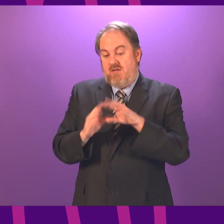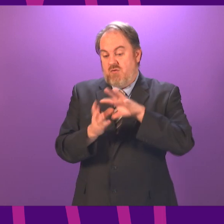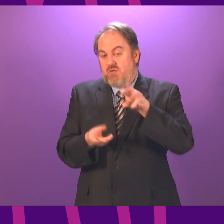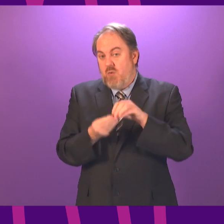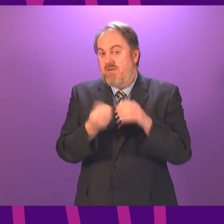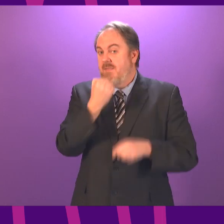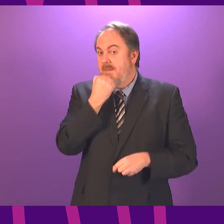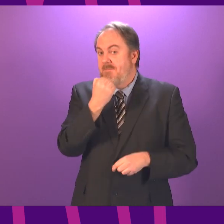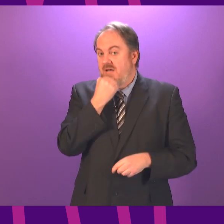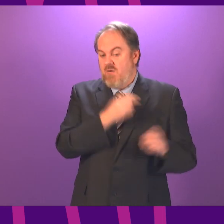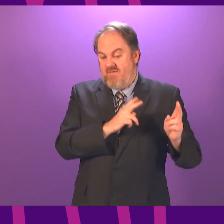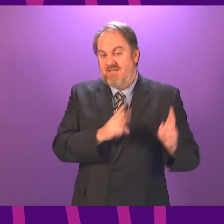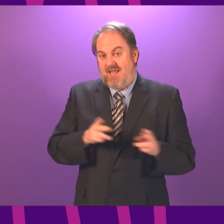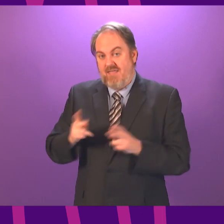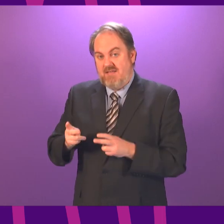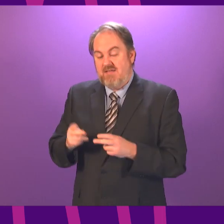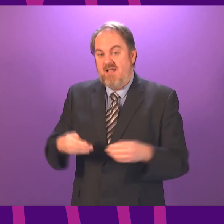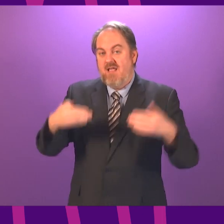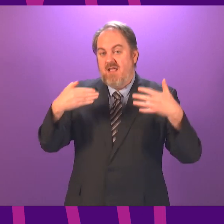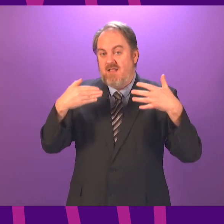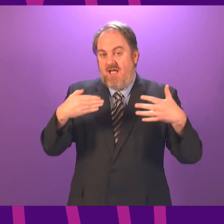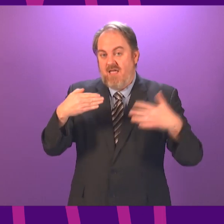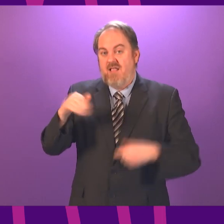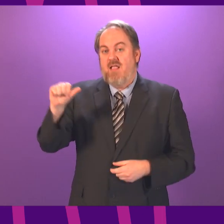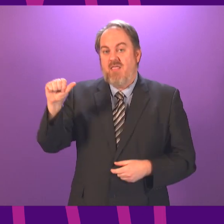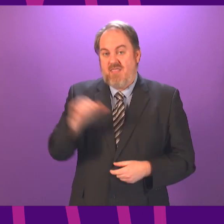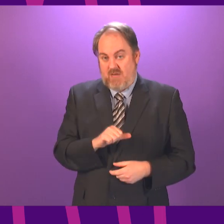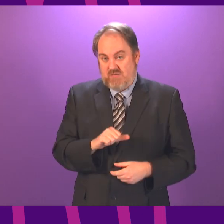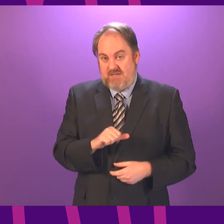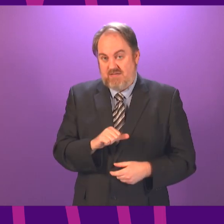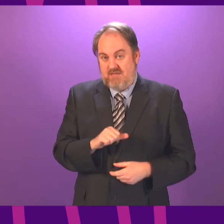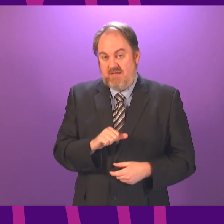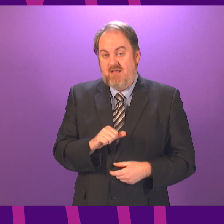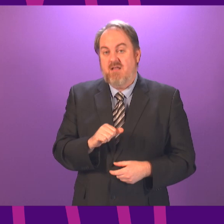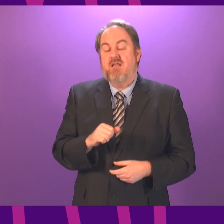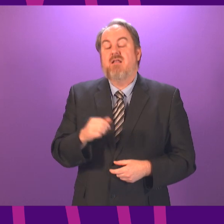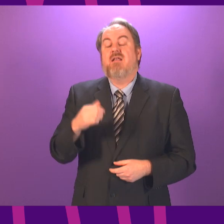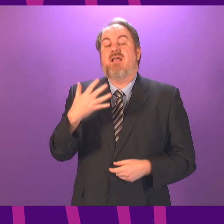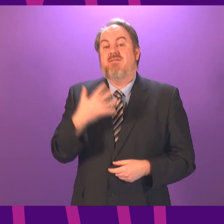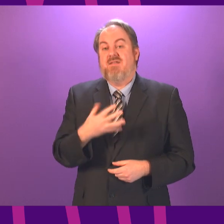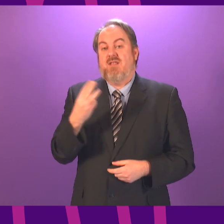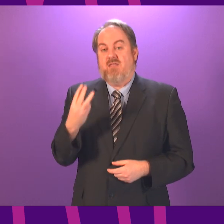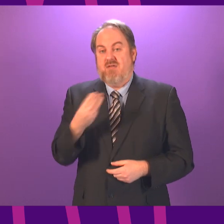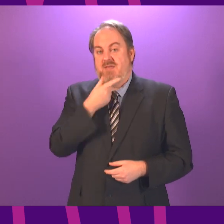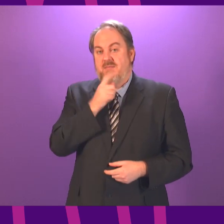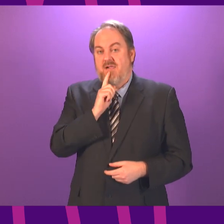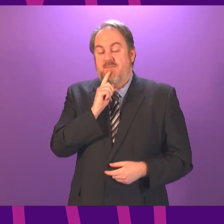under that wider definition was 953. Of those deaths, 323 were registered last week, which